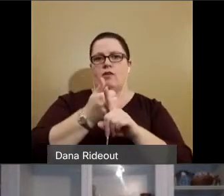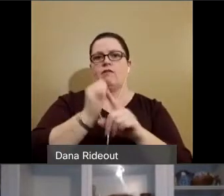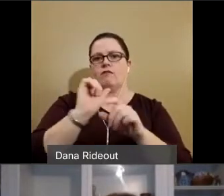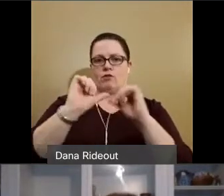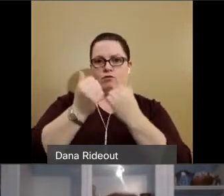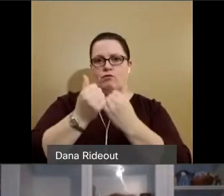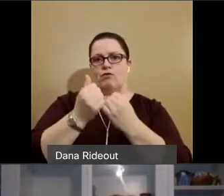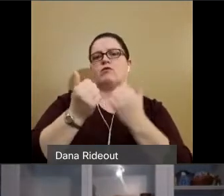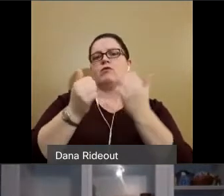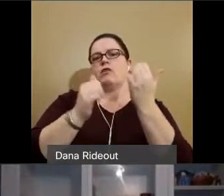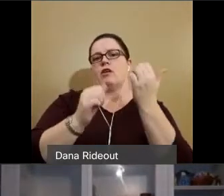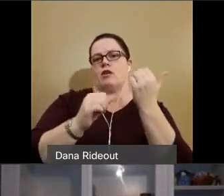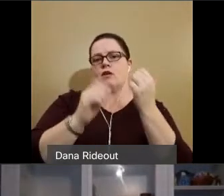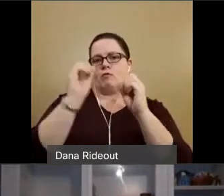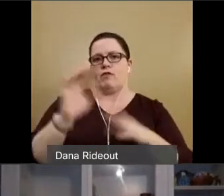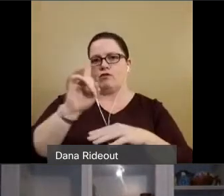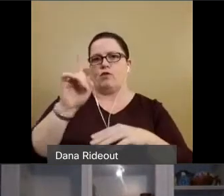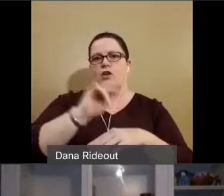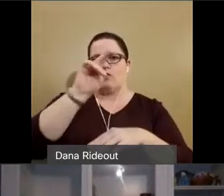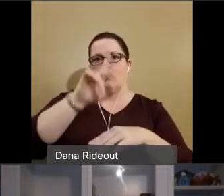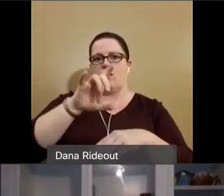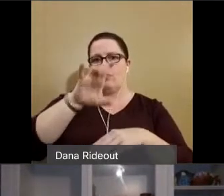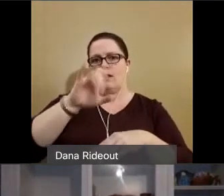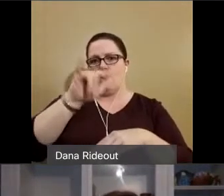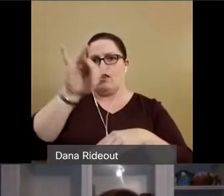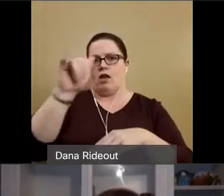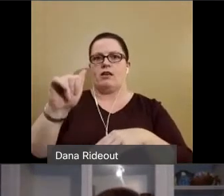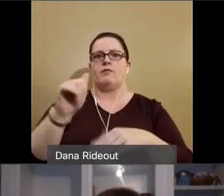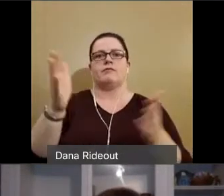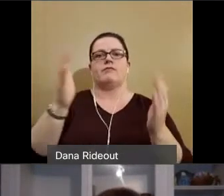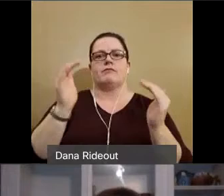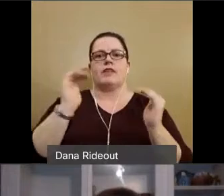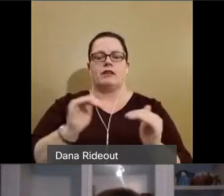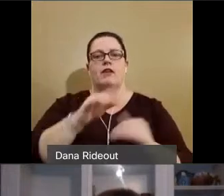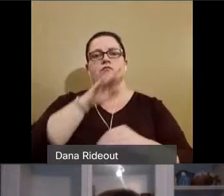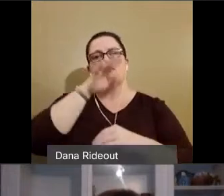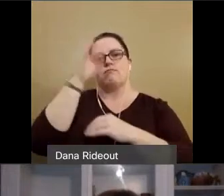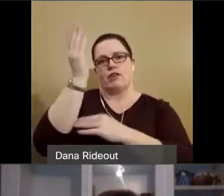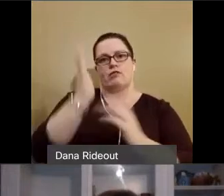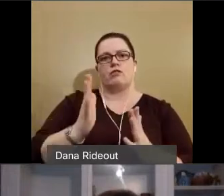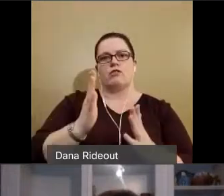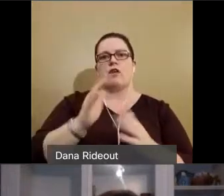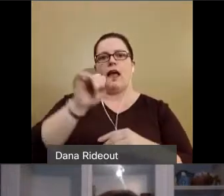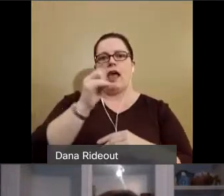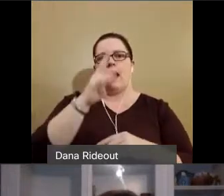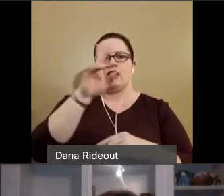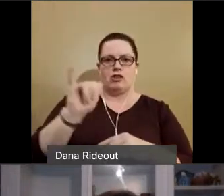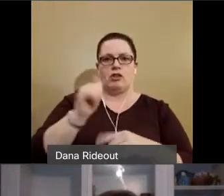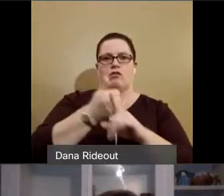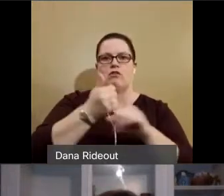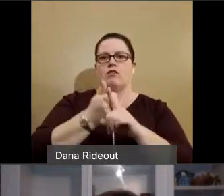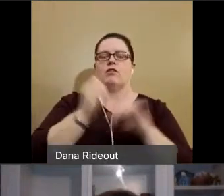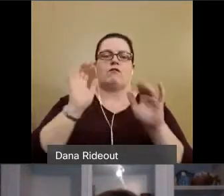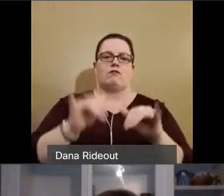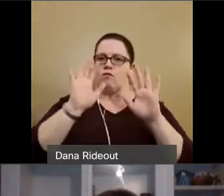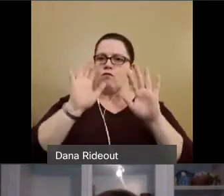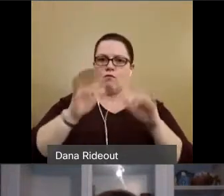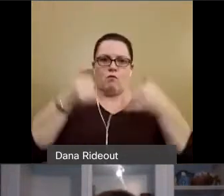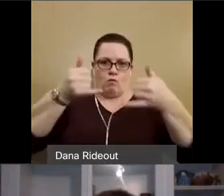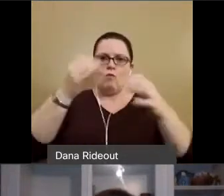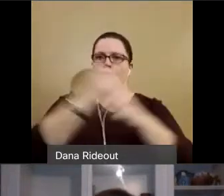So, our next speaker tonight is Ashley, she's an award winning girl innovator and a community developer currently pursuing her pH. D. the University of 12.